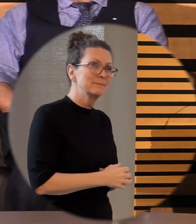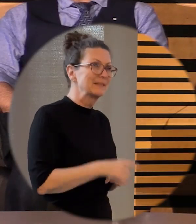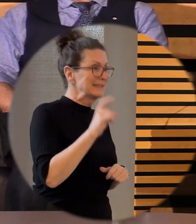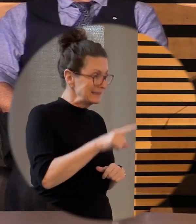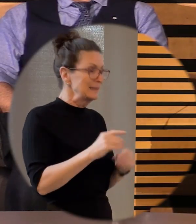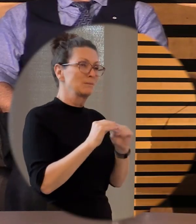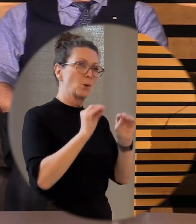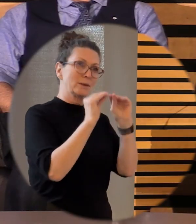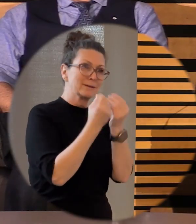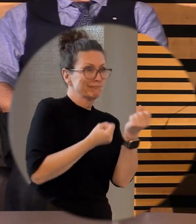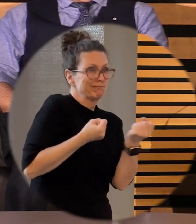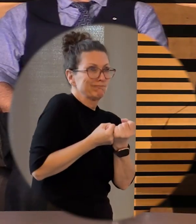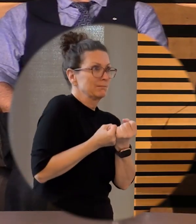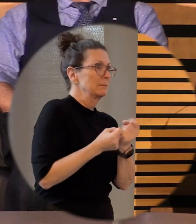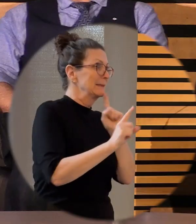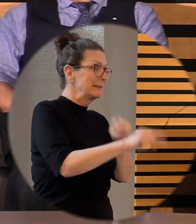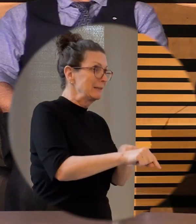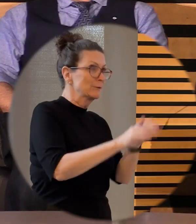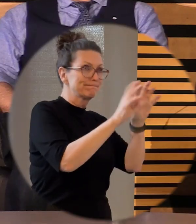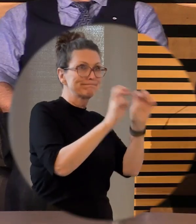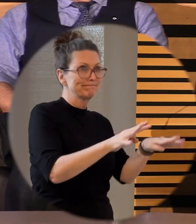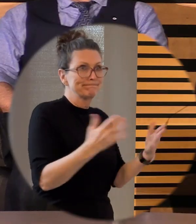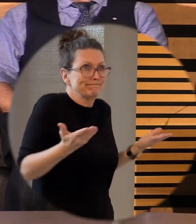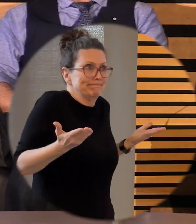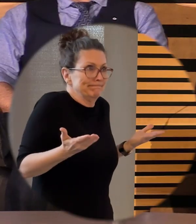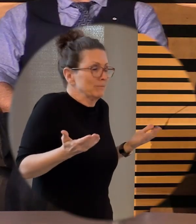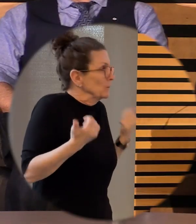communities and organizations. And I don't know what the answer is because we've been trying to